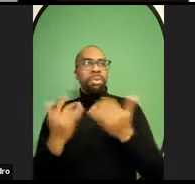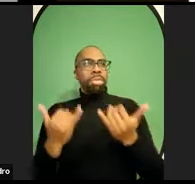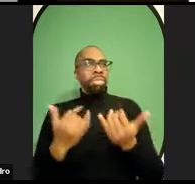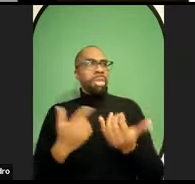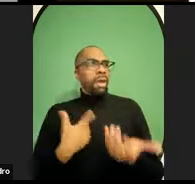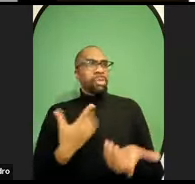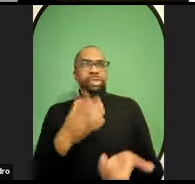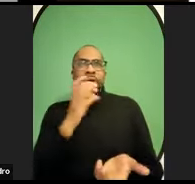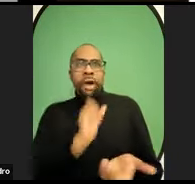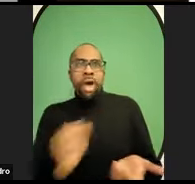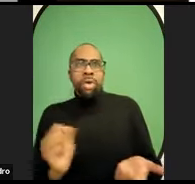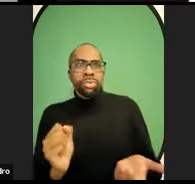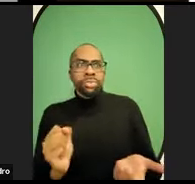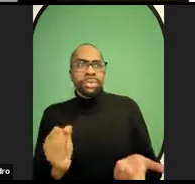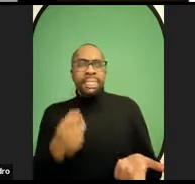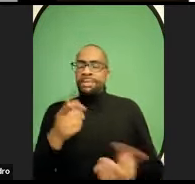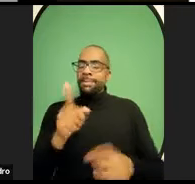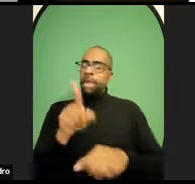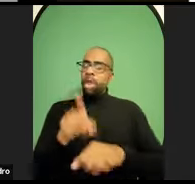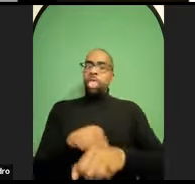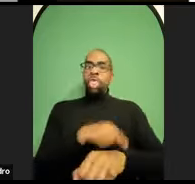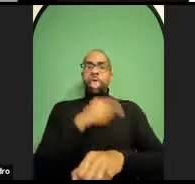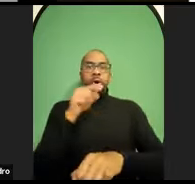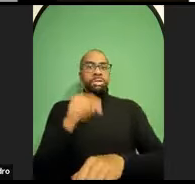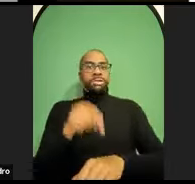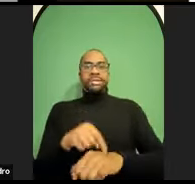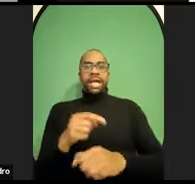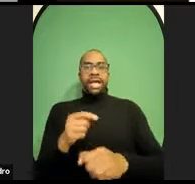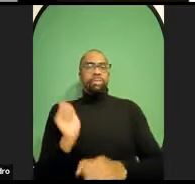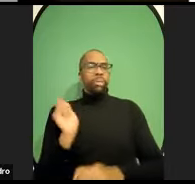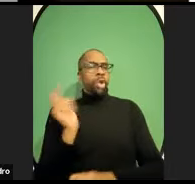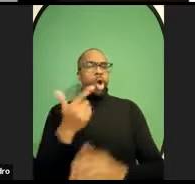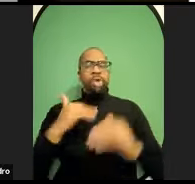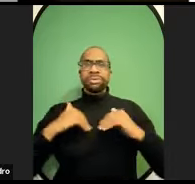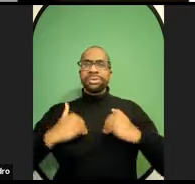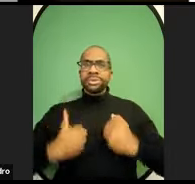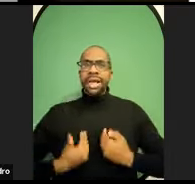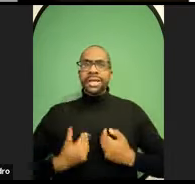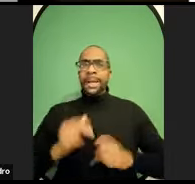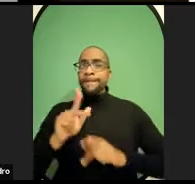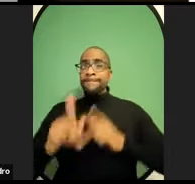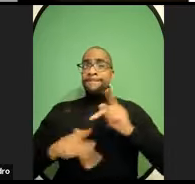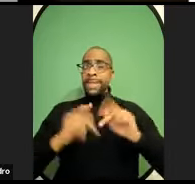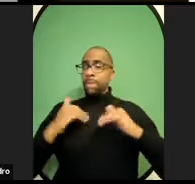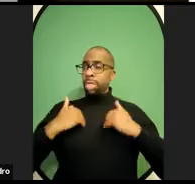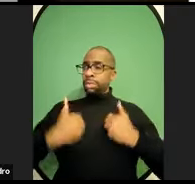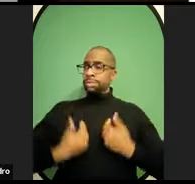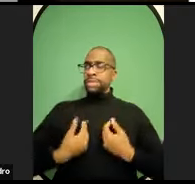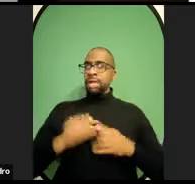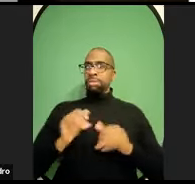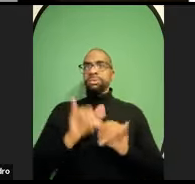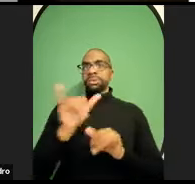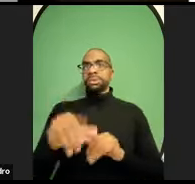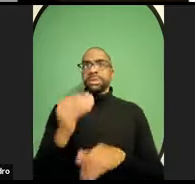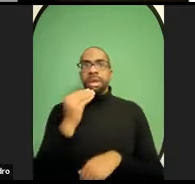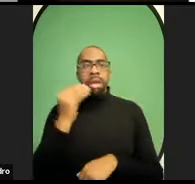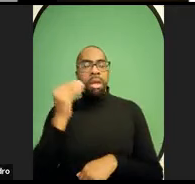and we're going to be like. this is getting old, you know this is getting old. You know we've been on this for a long time. We're all tired people are all tired people are tired of